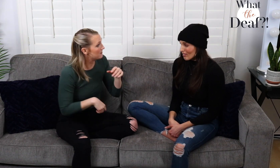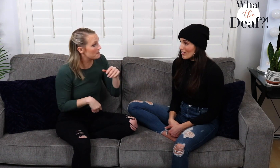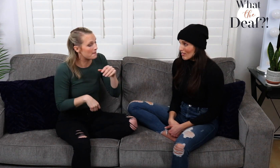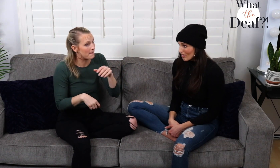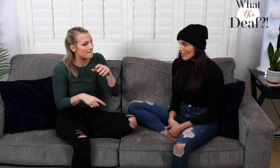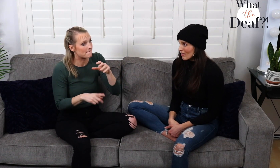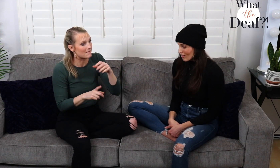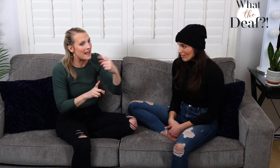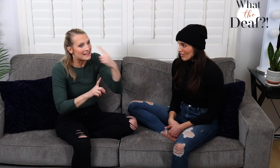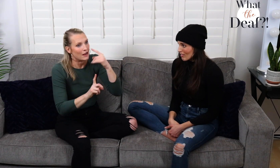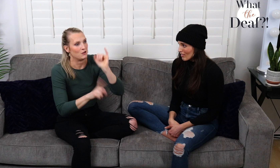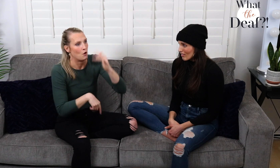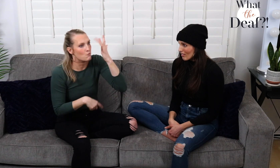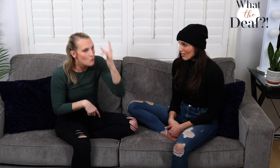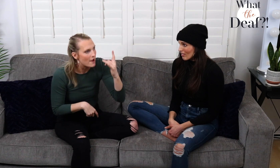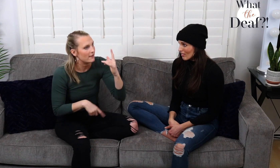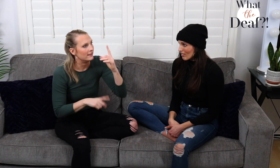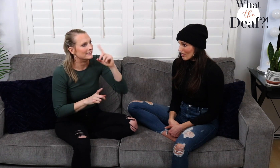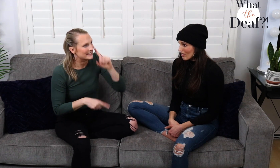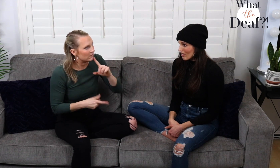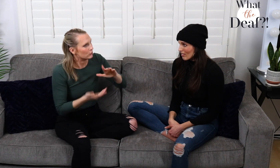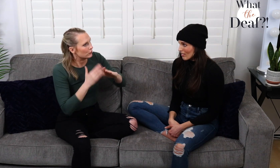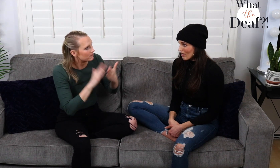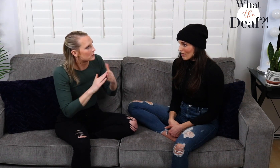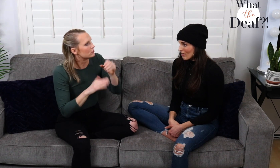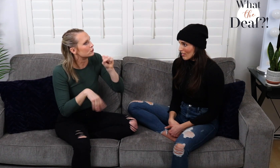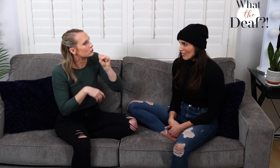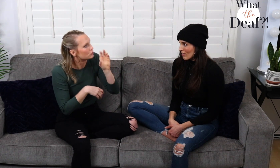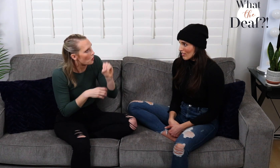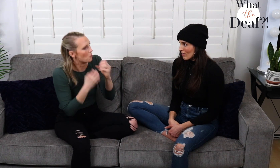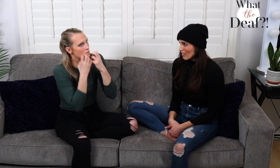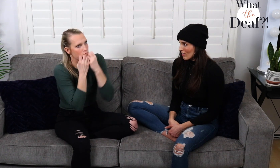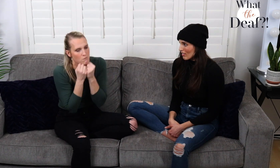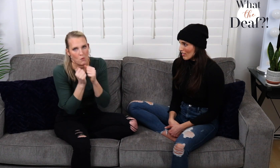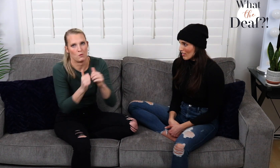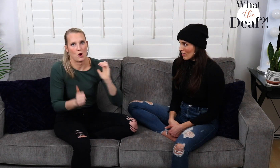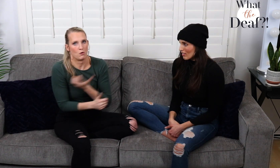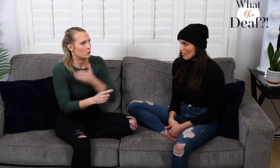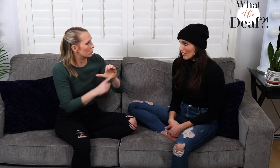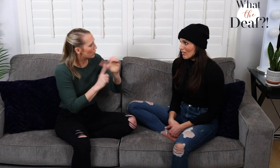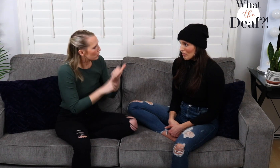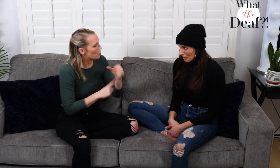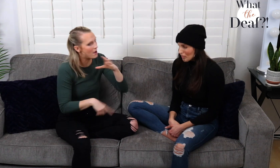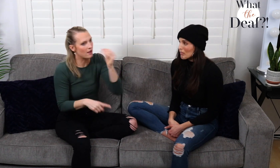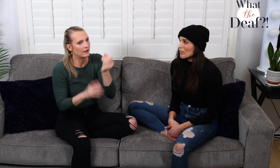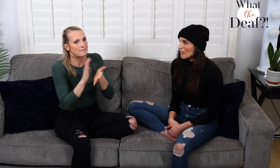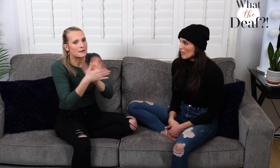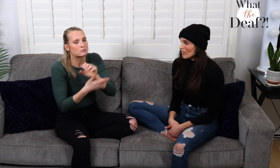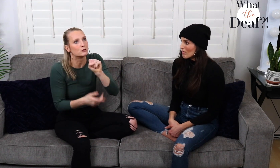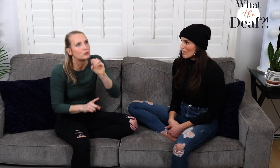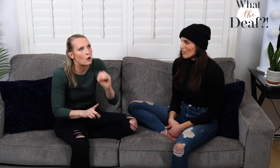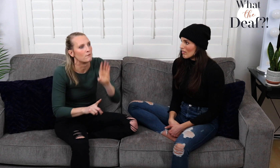day and I think that's why the Deaf Community cares so much about our culture and we get so